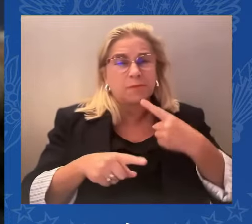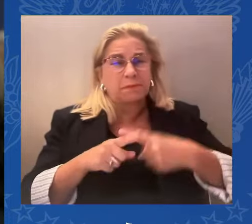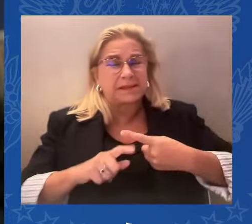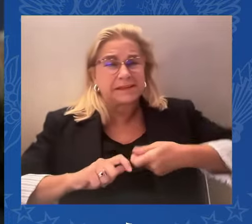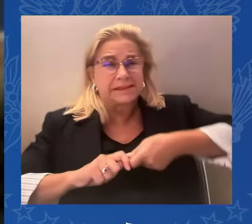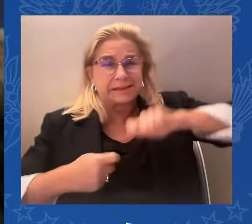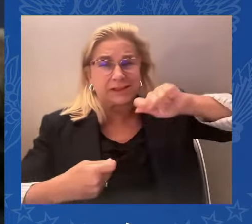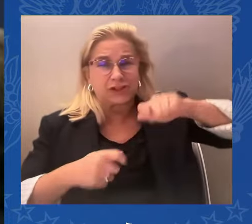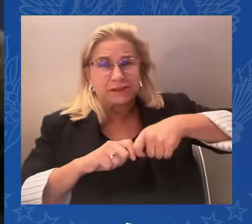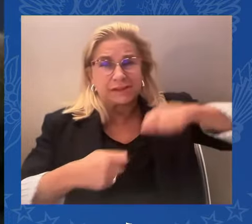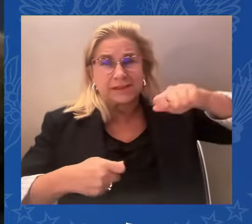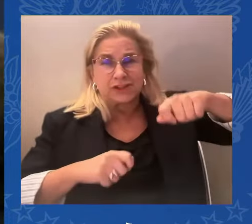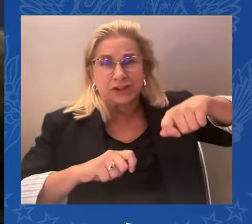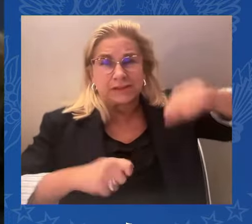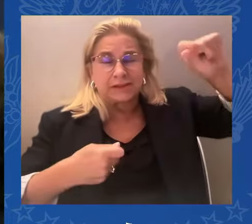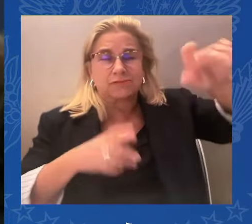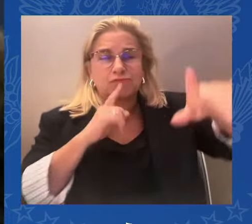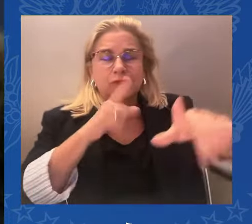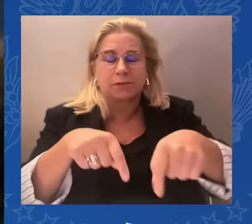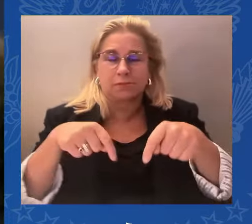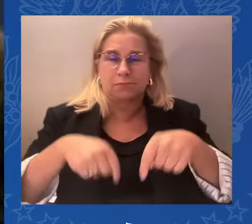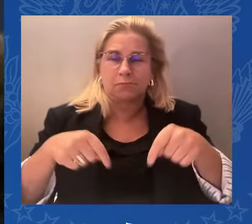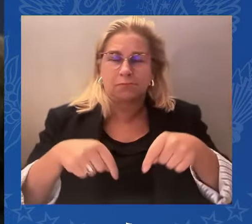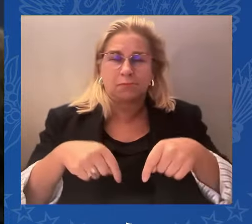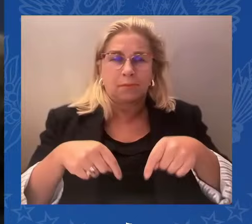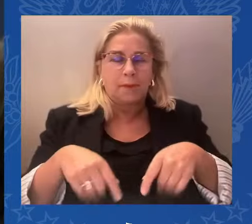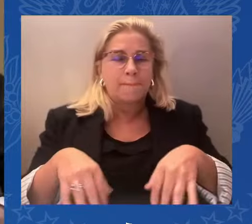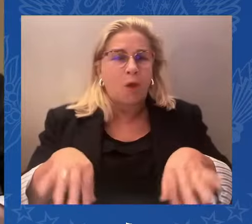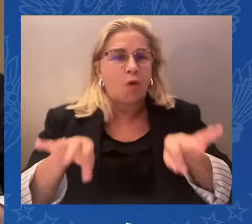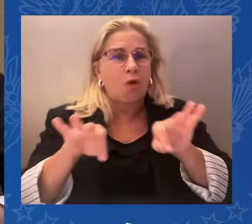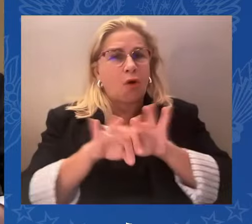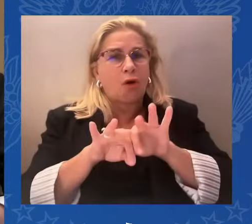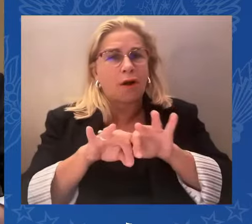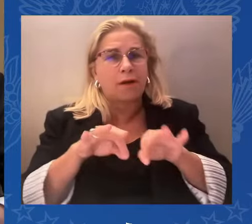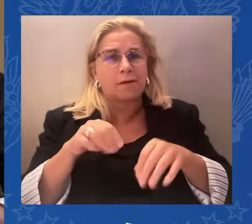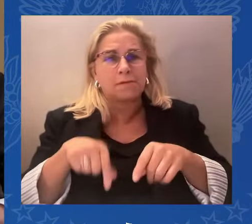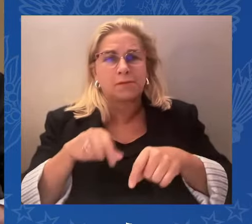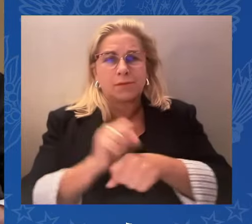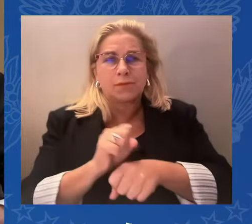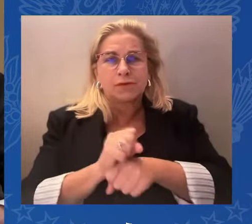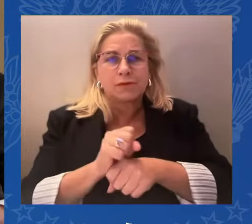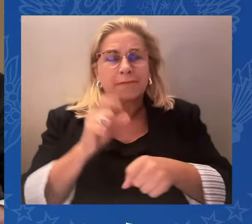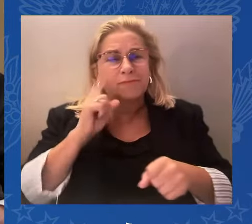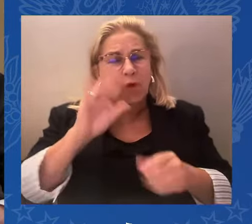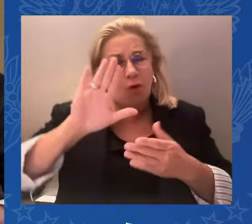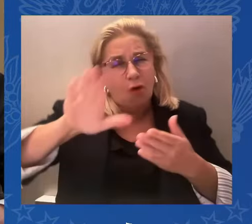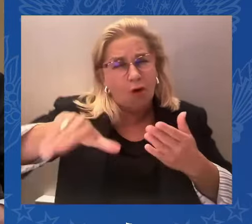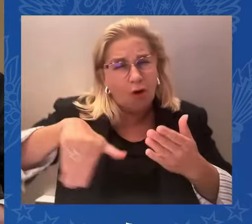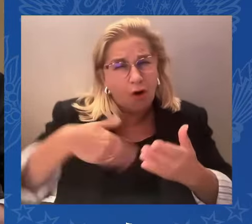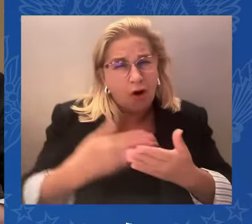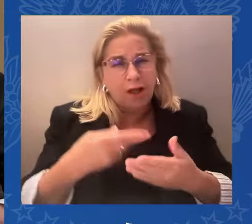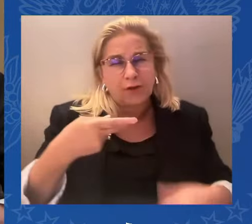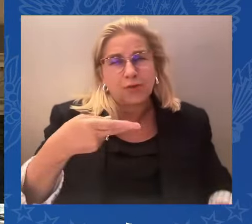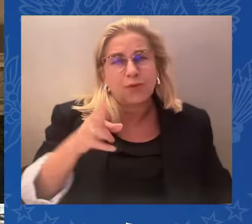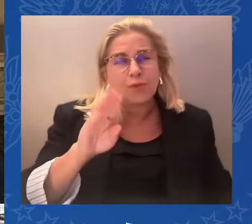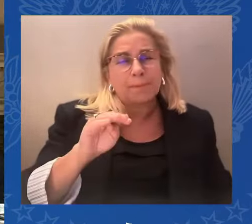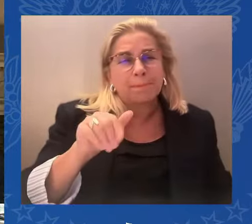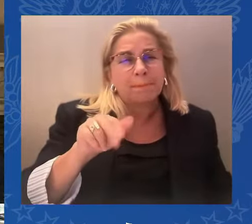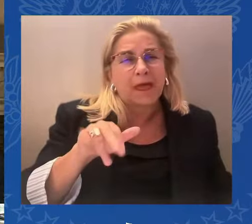that the members of the Quad move forward based on shared democratic values. We are not against anybody.